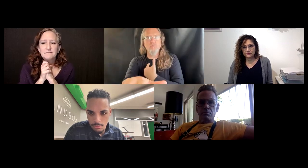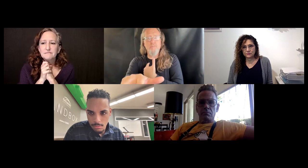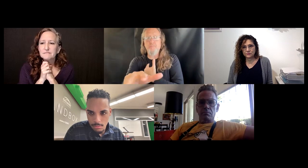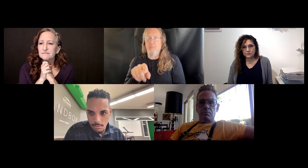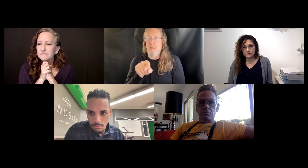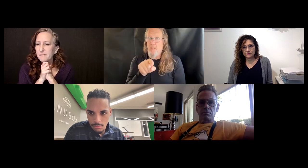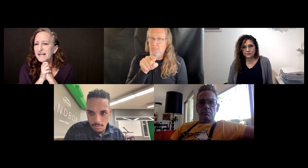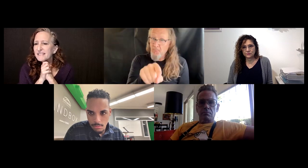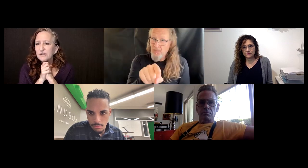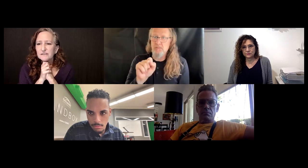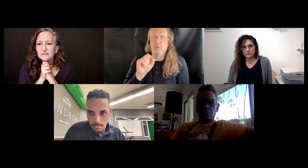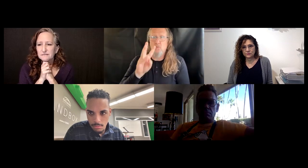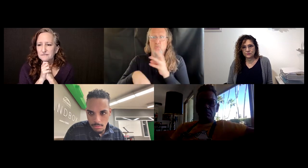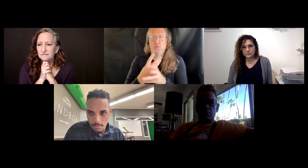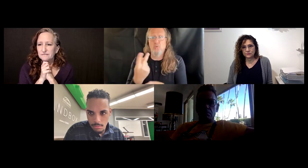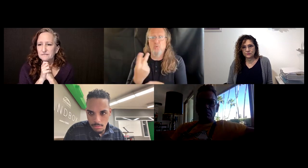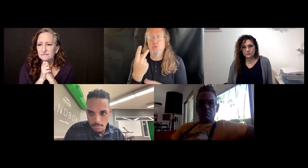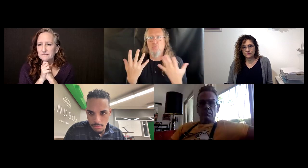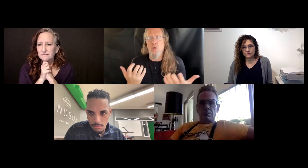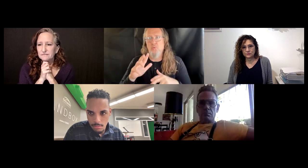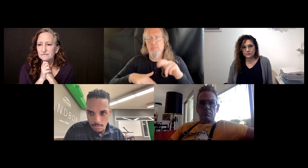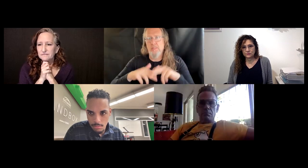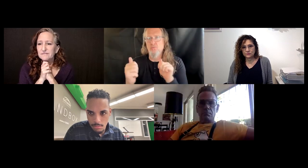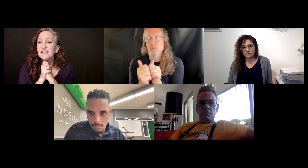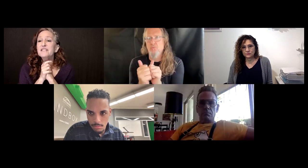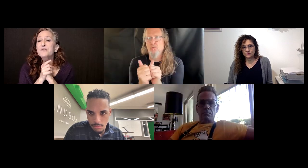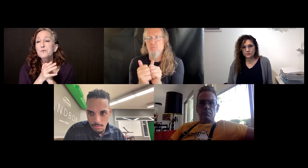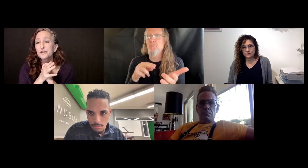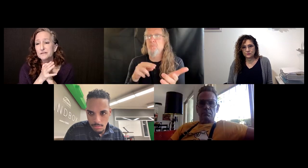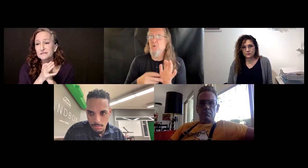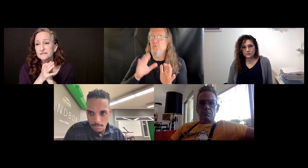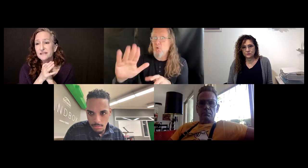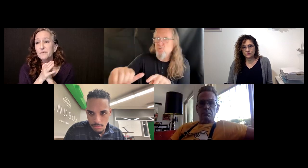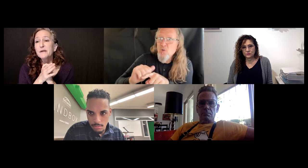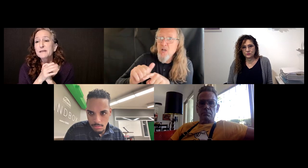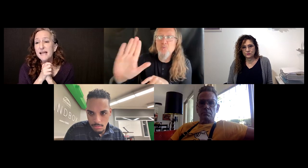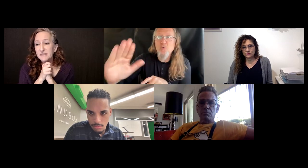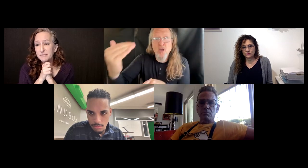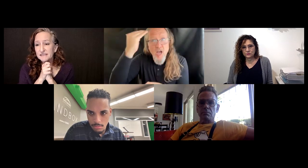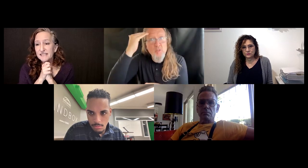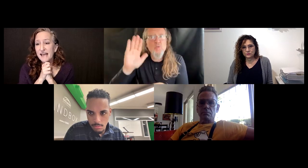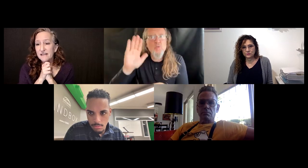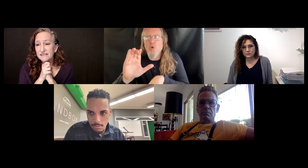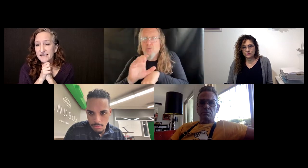A bicycle. This is the world that we would like to build to get together.